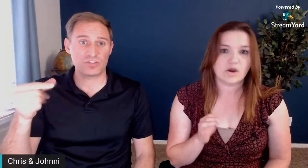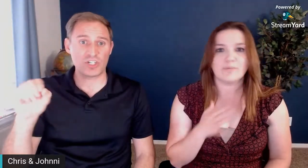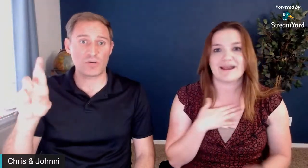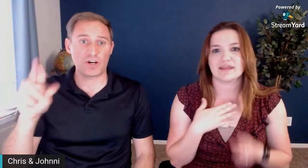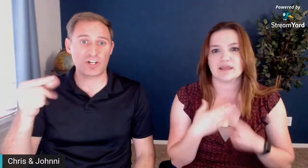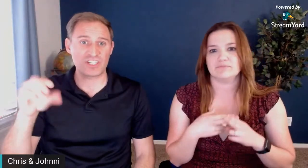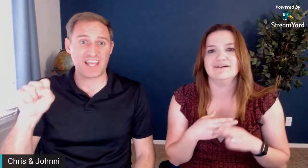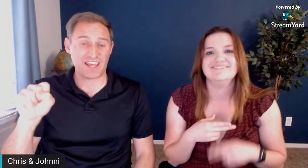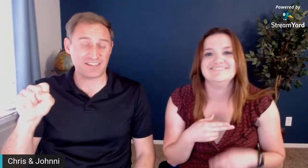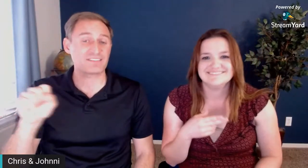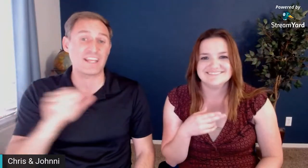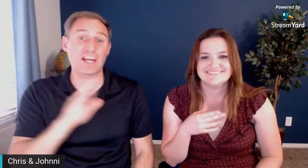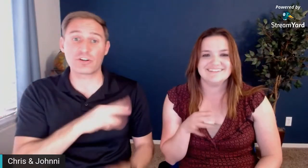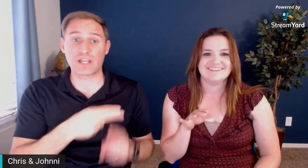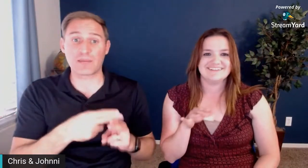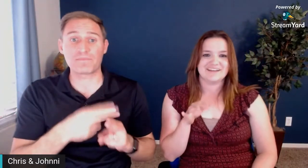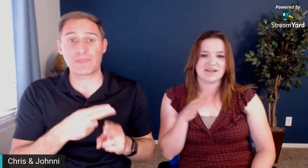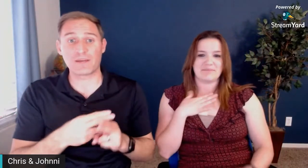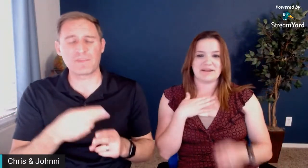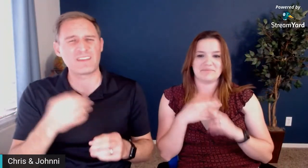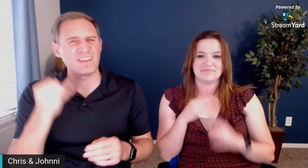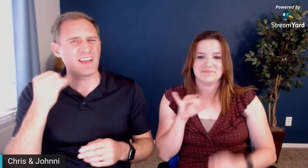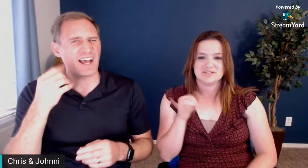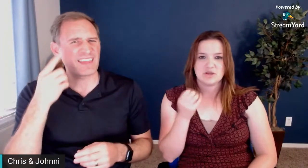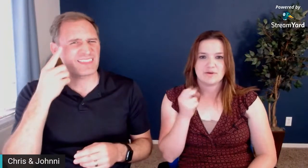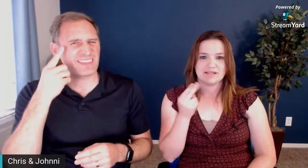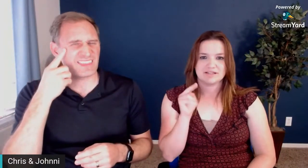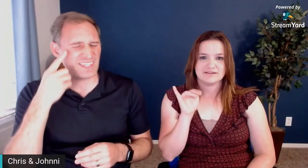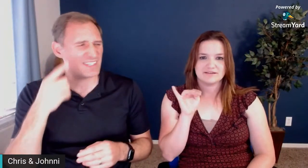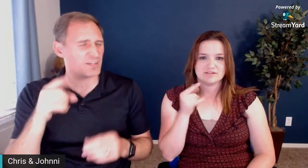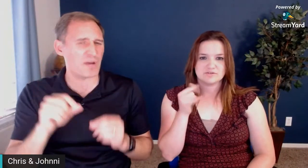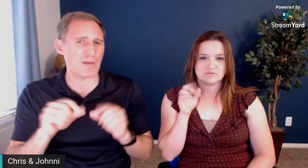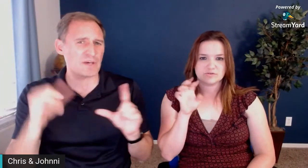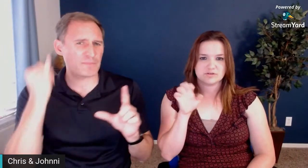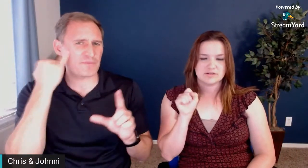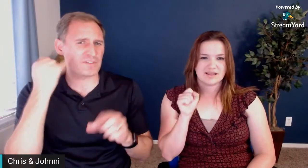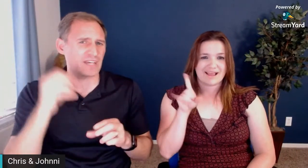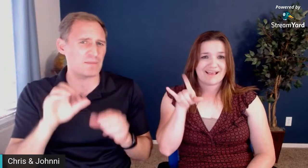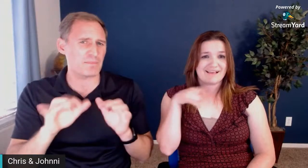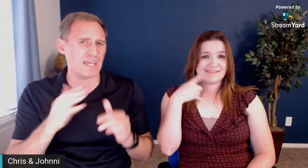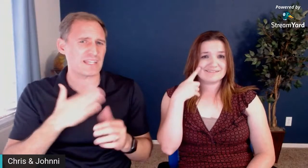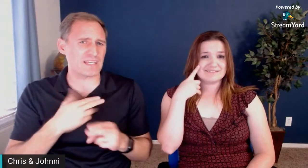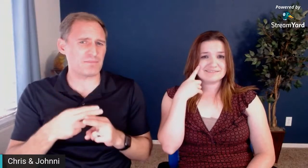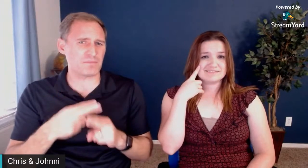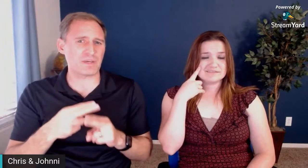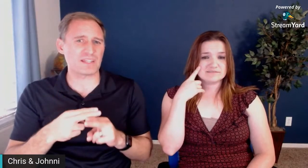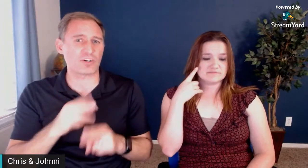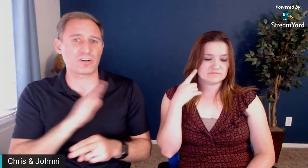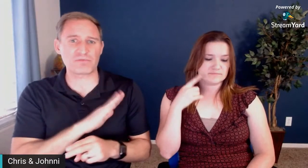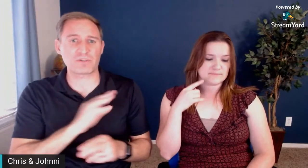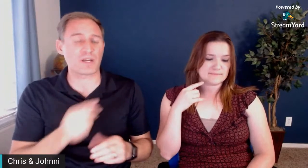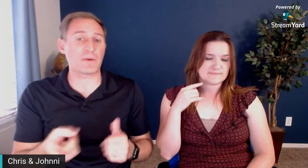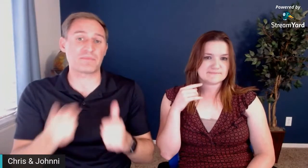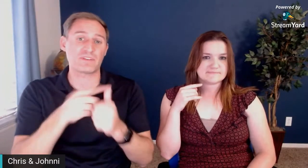g-o-r-g-e-s yeah her name i think it'll pop up if you type my name but hers will come up to the